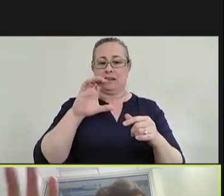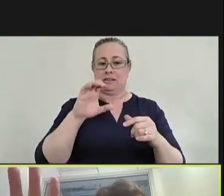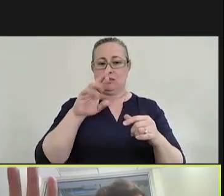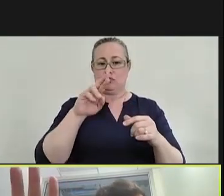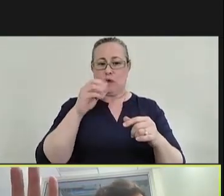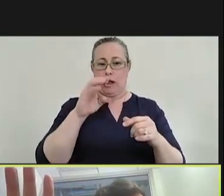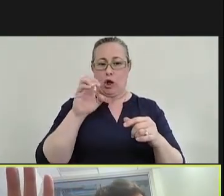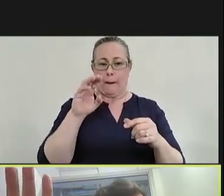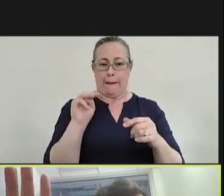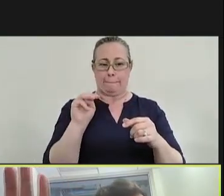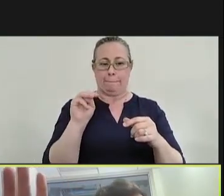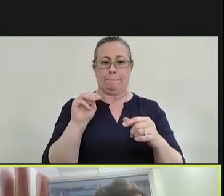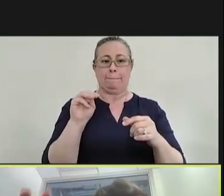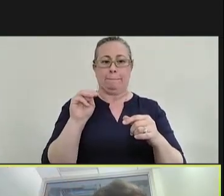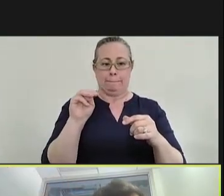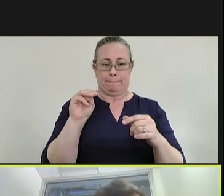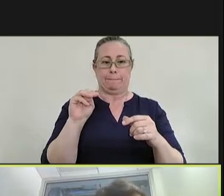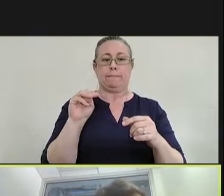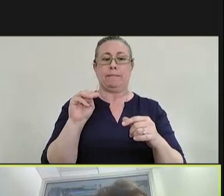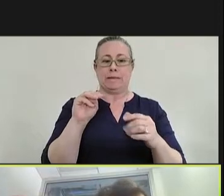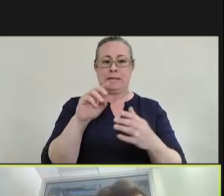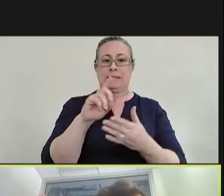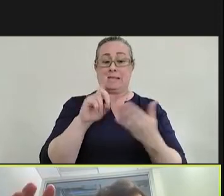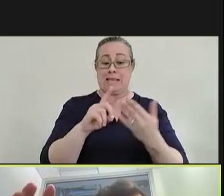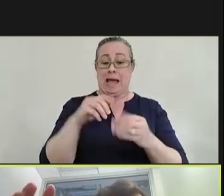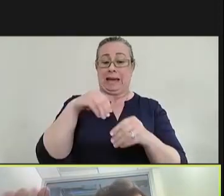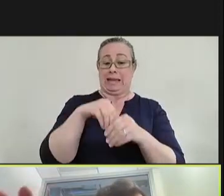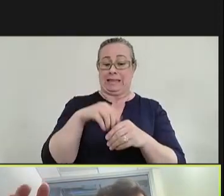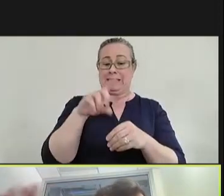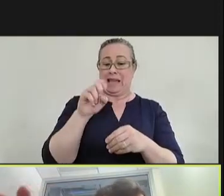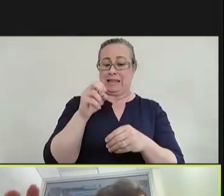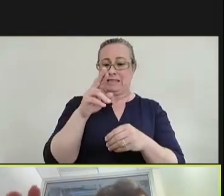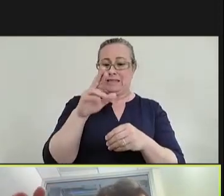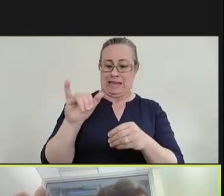the design model, into the density, you can see that it matches really, really well, right? And